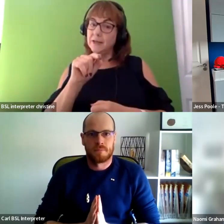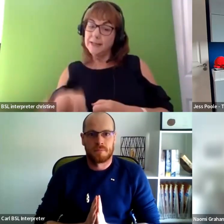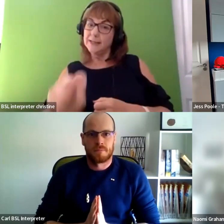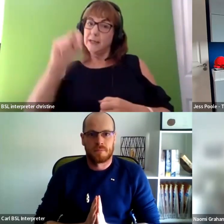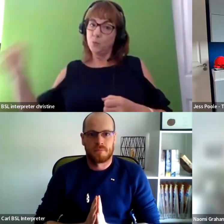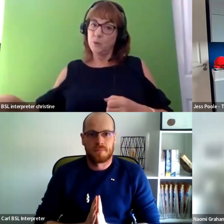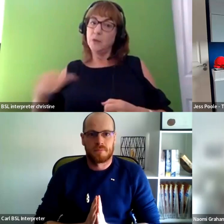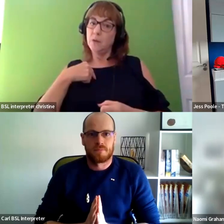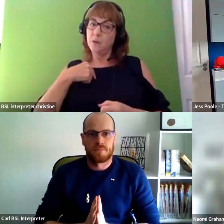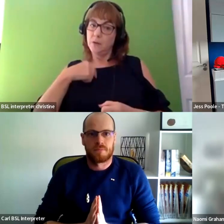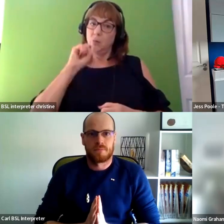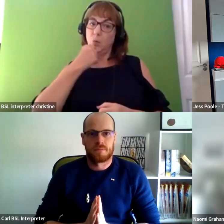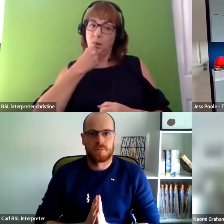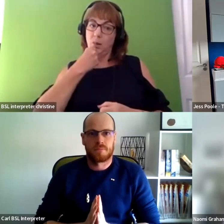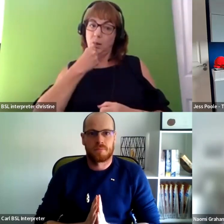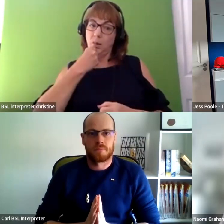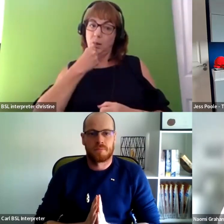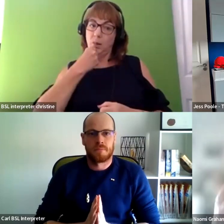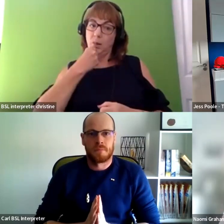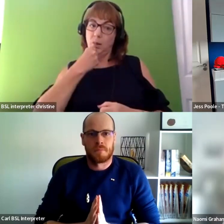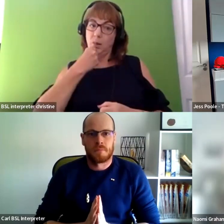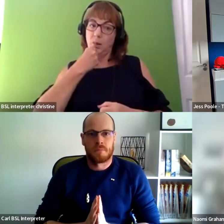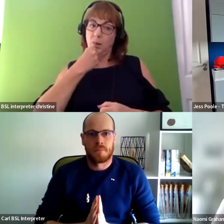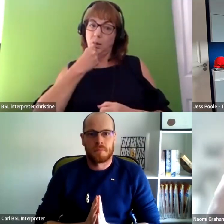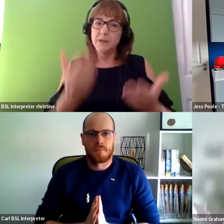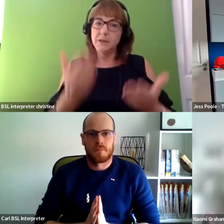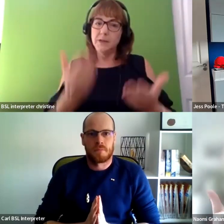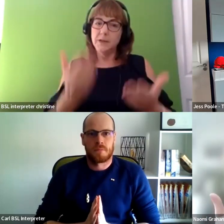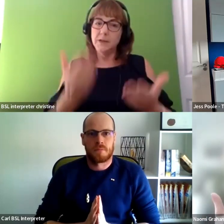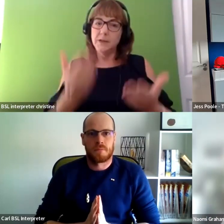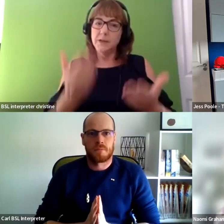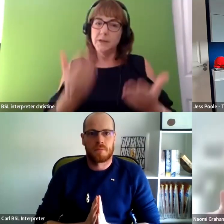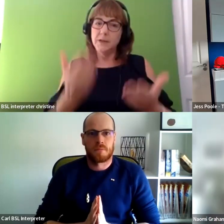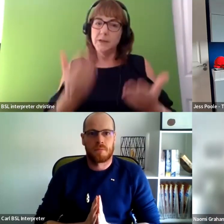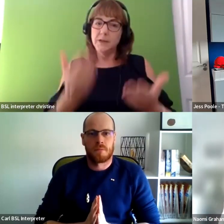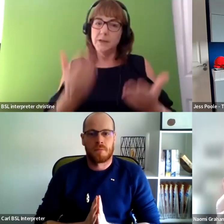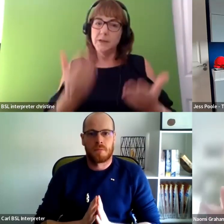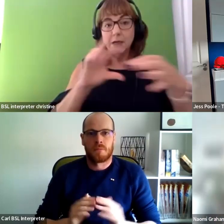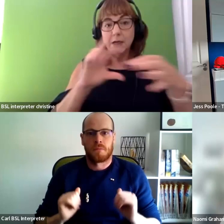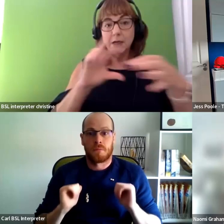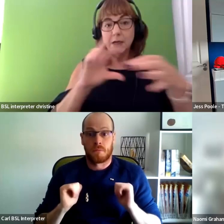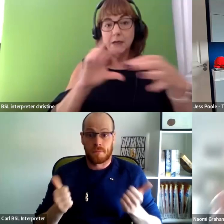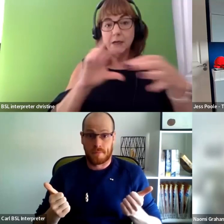Balance and movement, so the more movement we do to engage everyone the more everyone's going